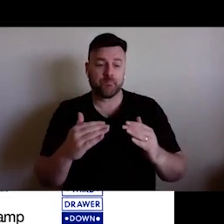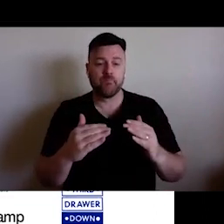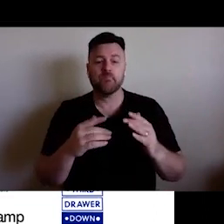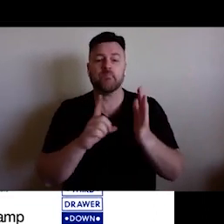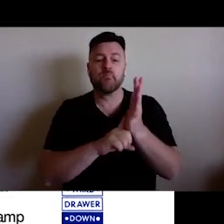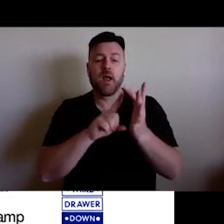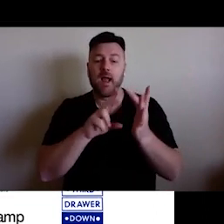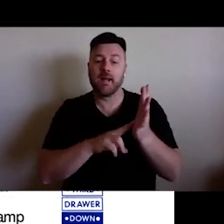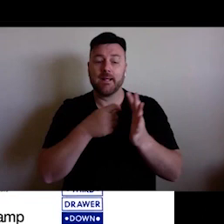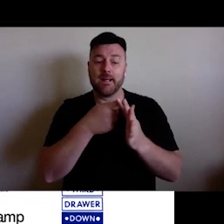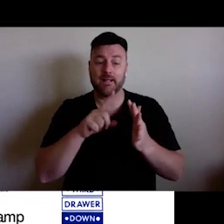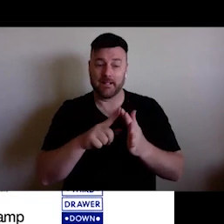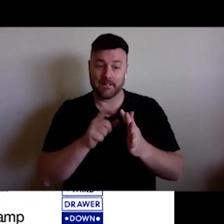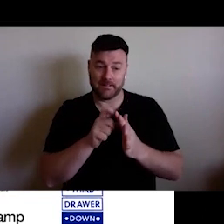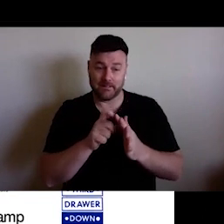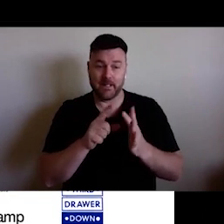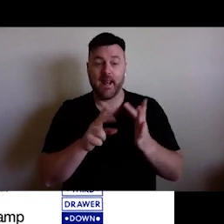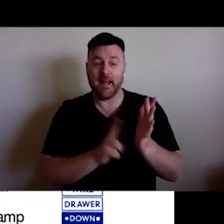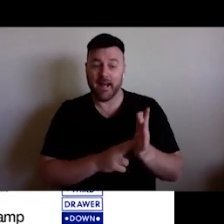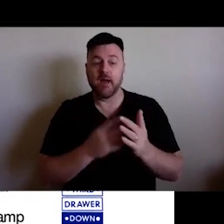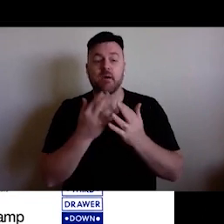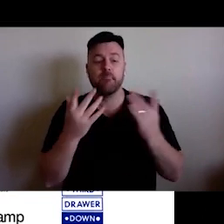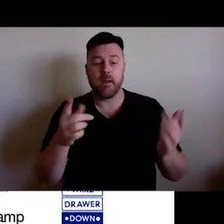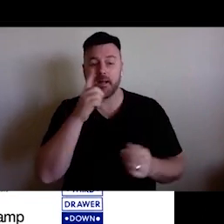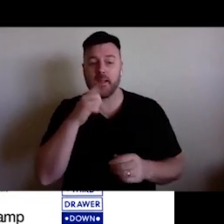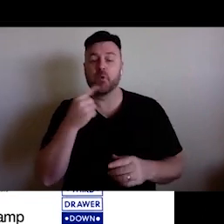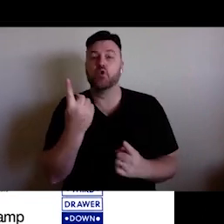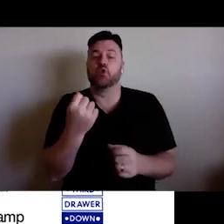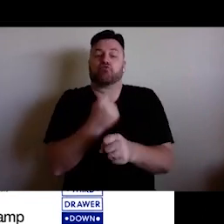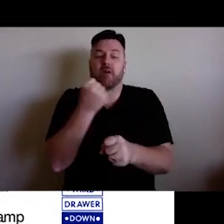Creatives join for free and use the platform, then brands pay to connect